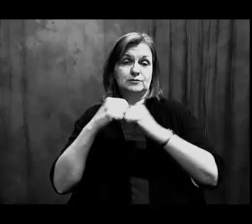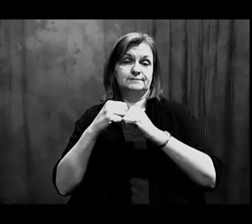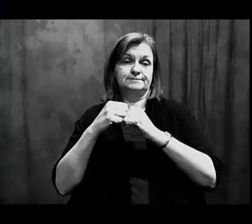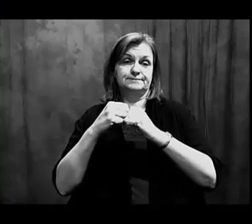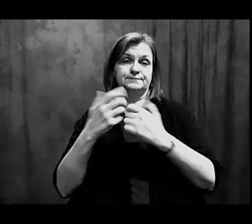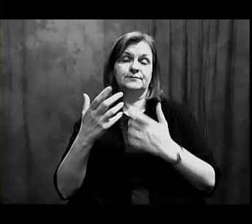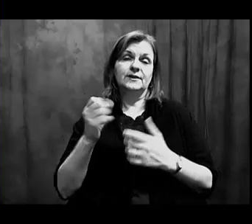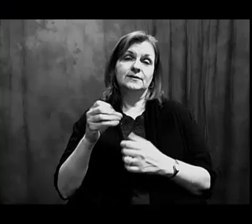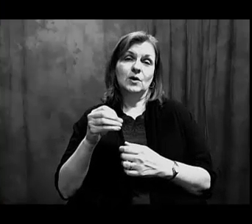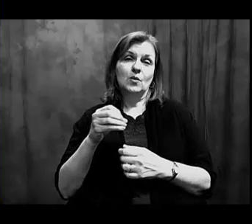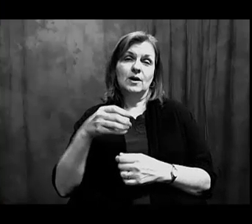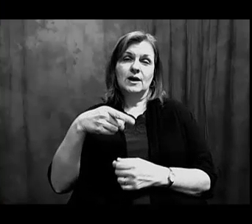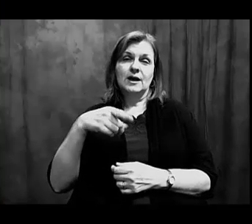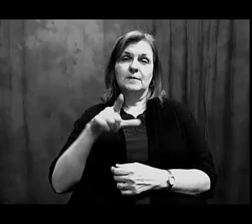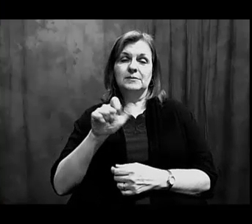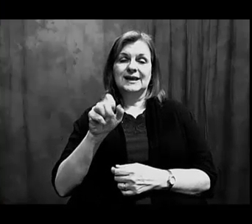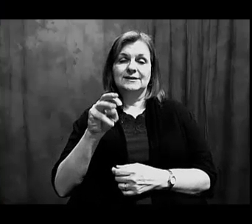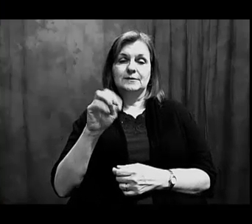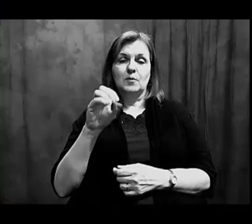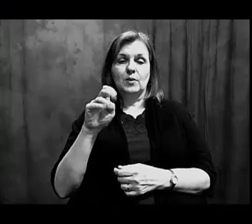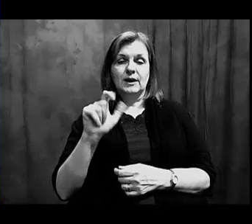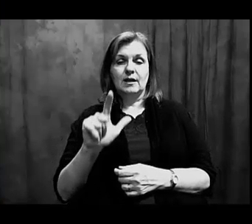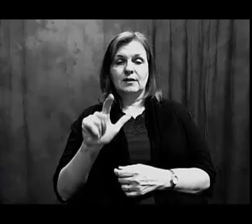so this plasmodial slime mold